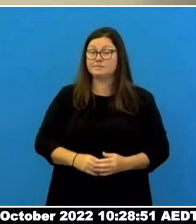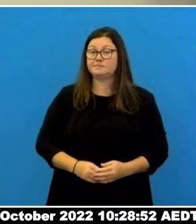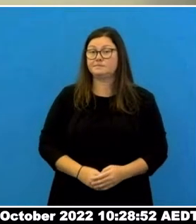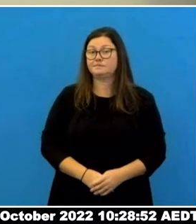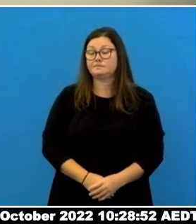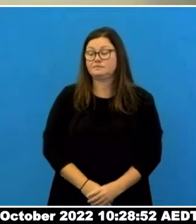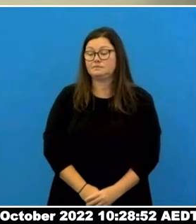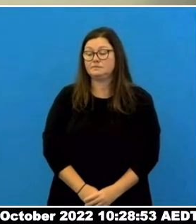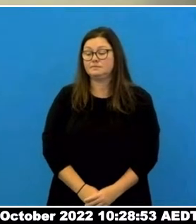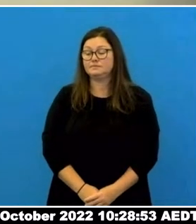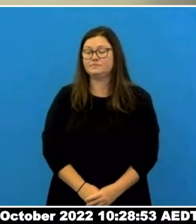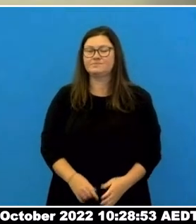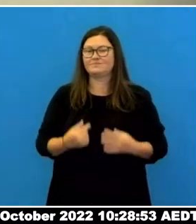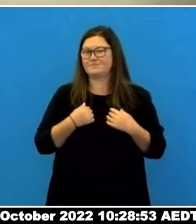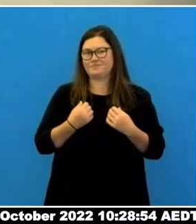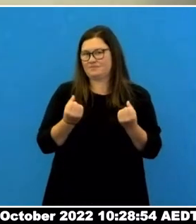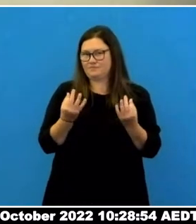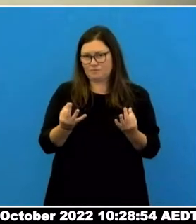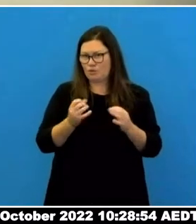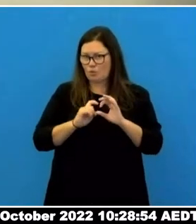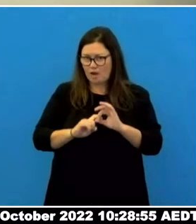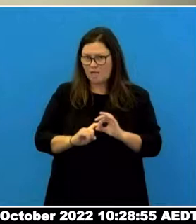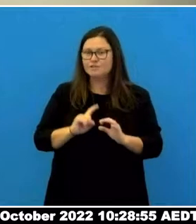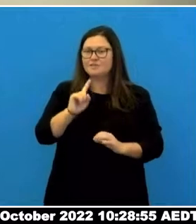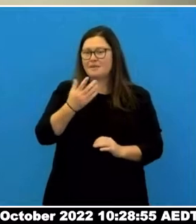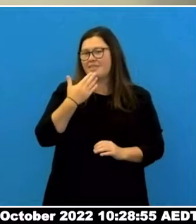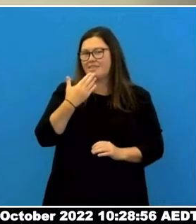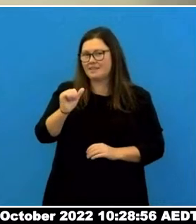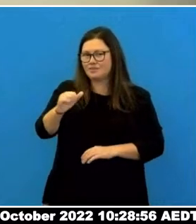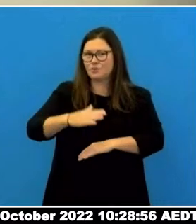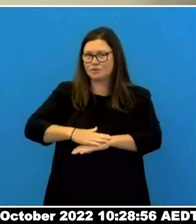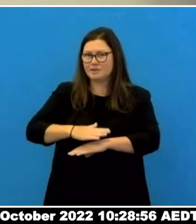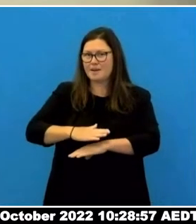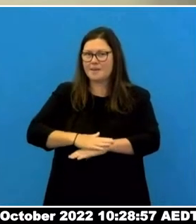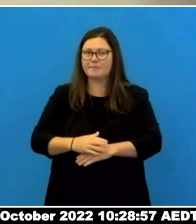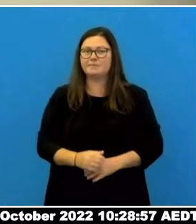COMMISSIONER McEWIN: I don't have any questions, but I do want to thank you for your time today. Thank you very much. Commissioner Bennett?